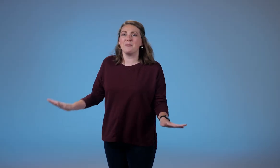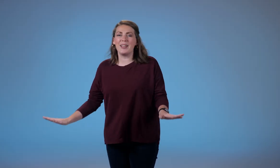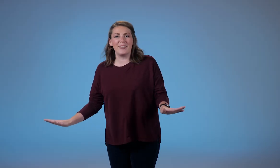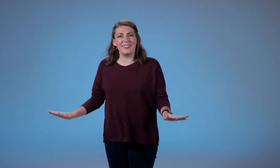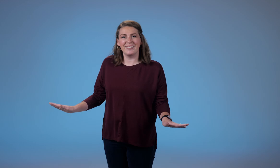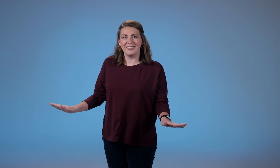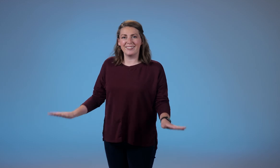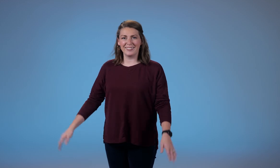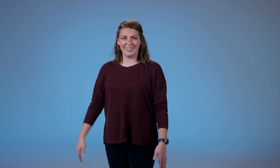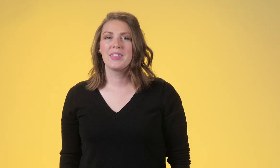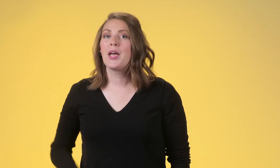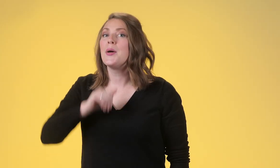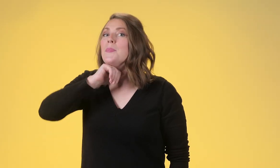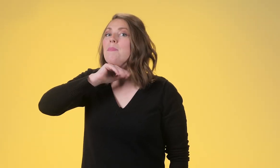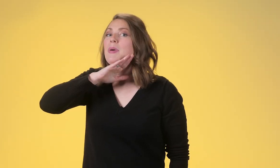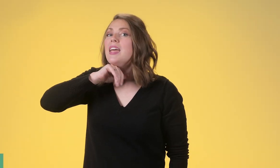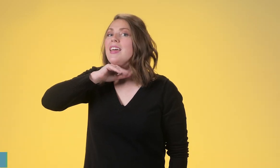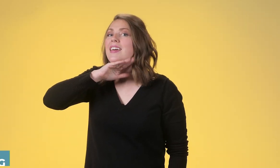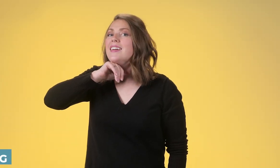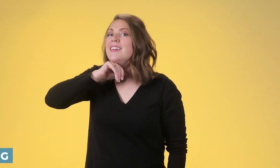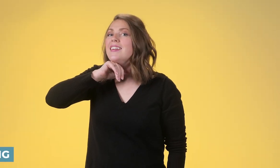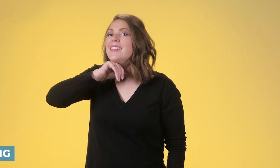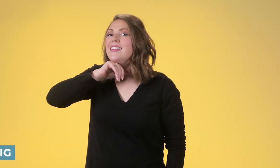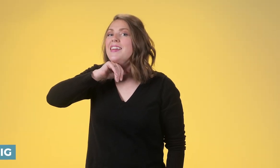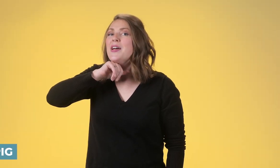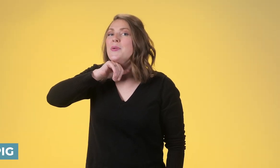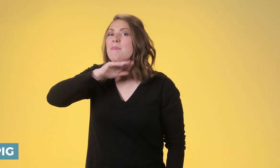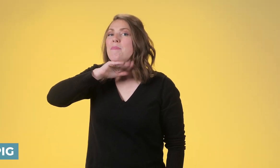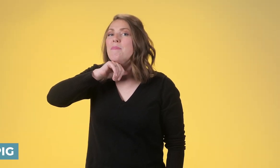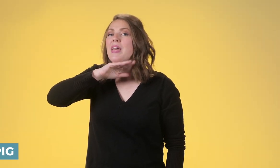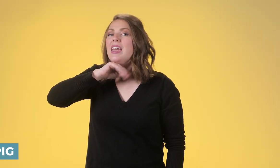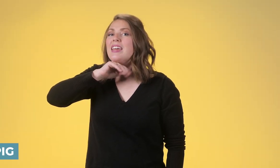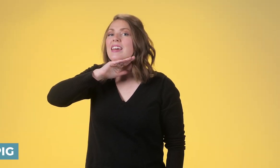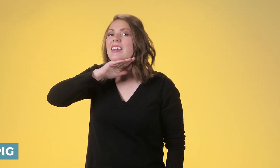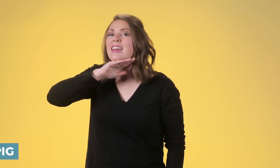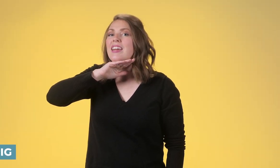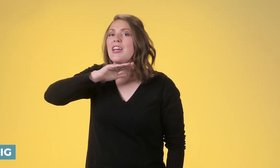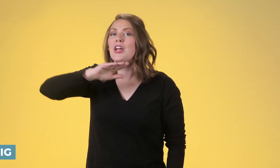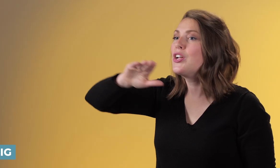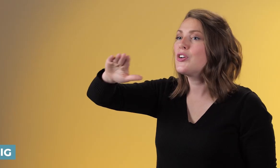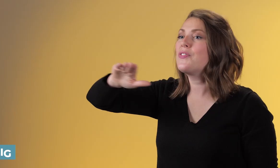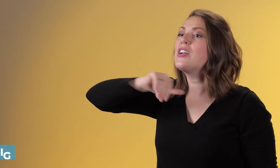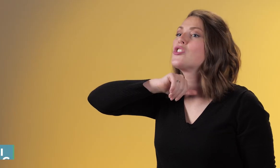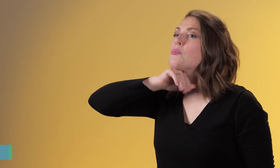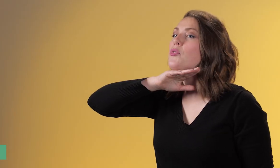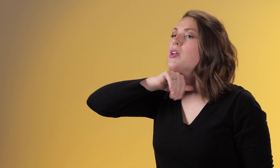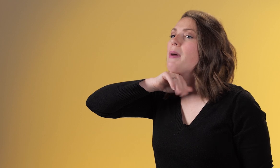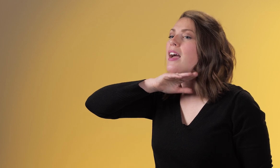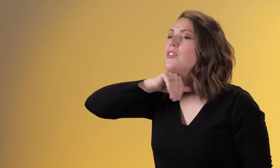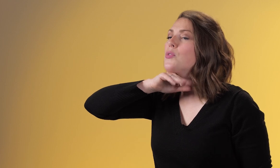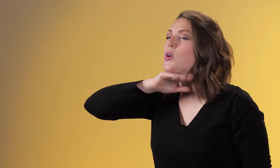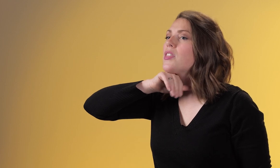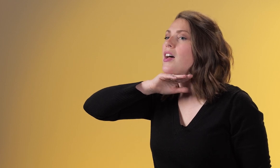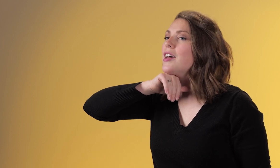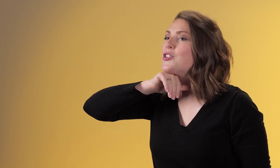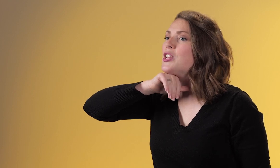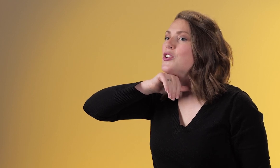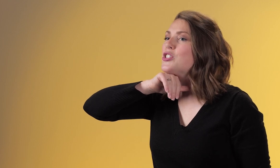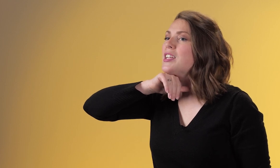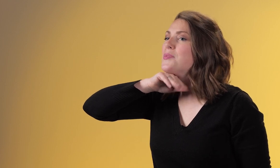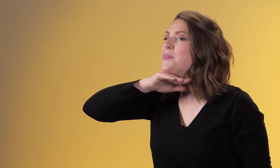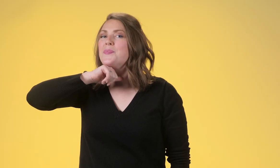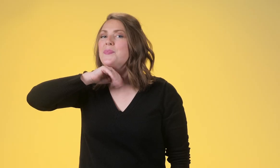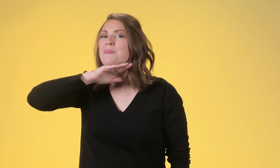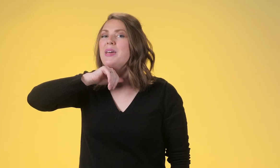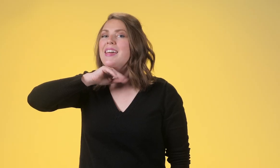'penguin'. 'Pig, pig', your fingers are moving back and forth underneath your chin 'pig'.